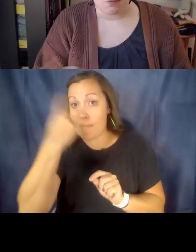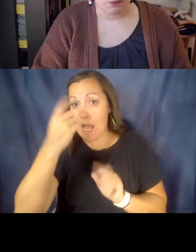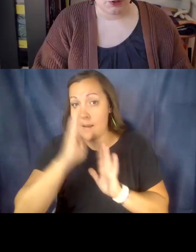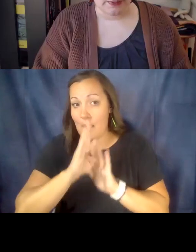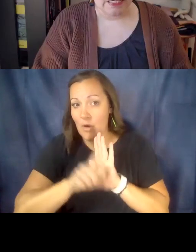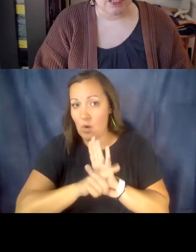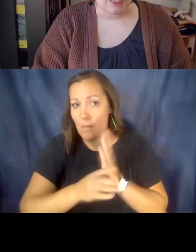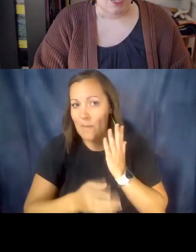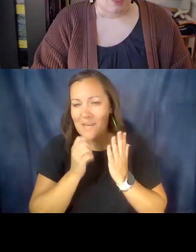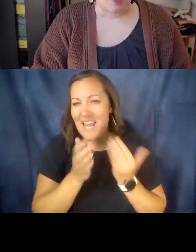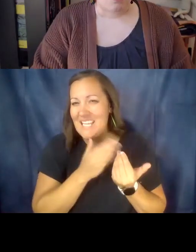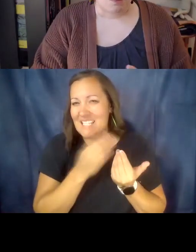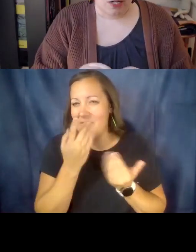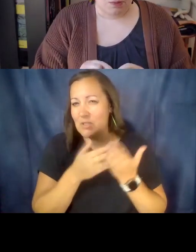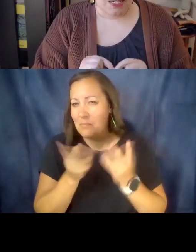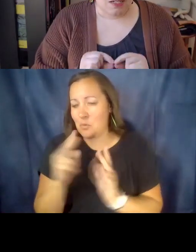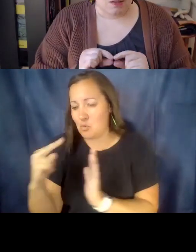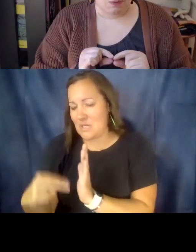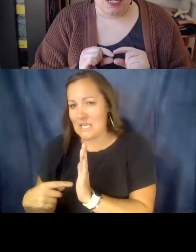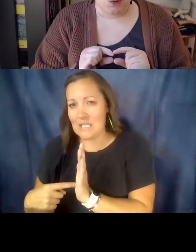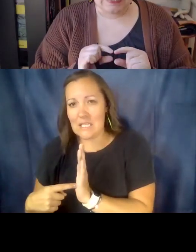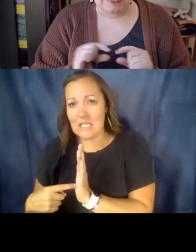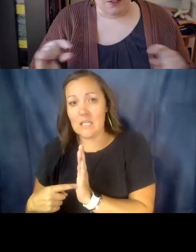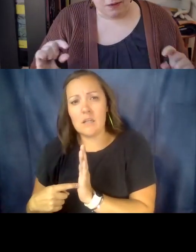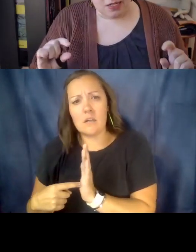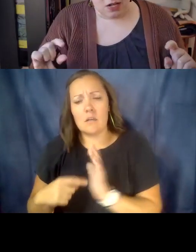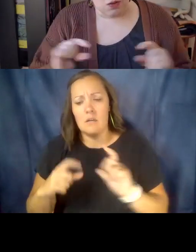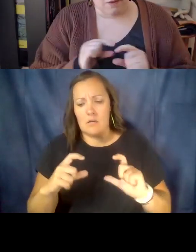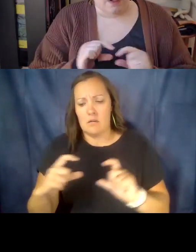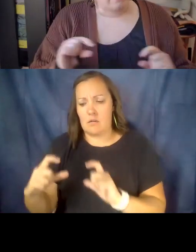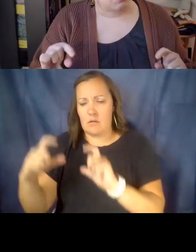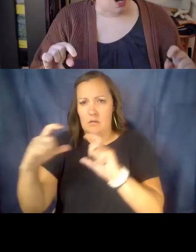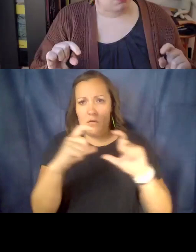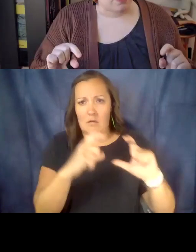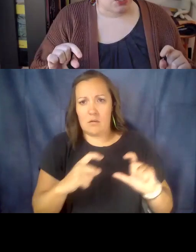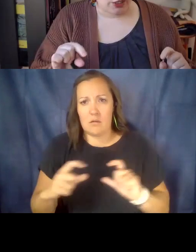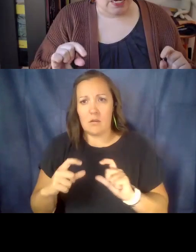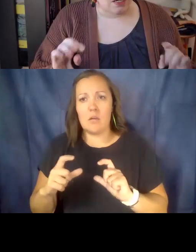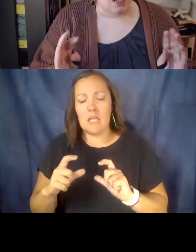people toread. And to the place where it lives is also at the very, very bottom of the screen,